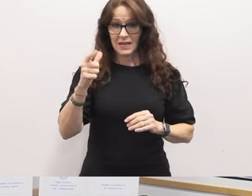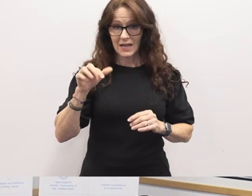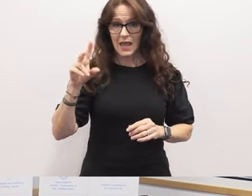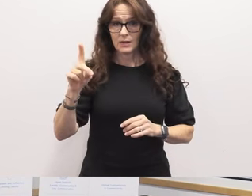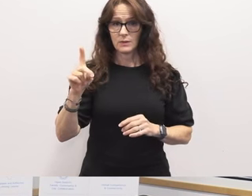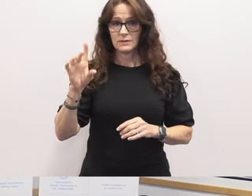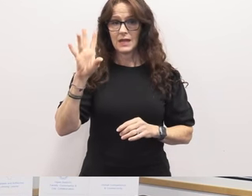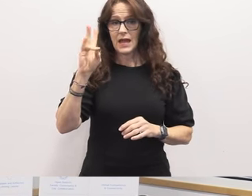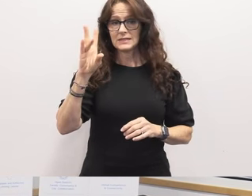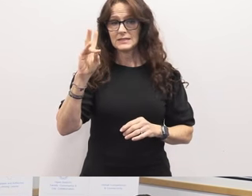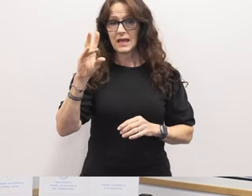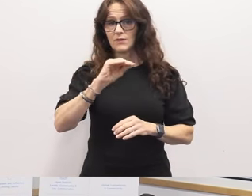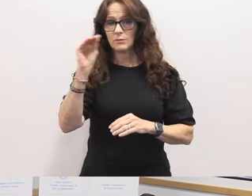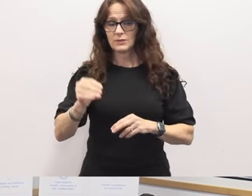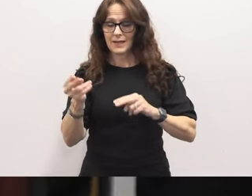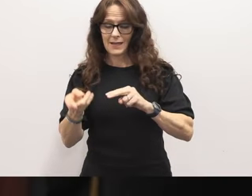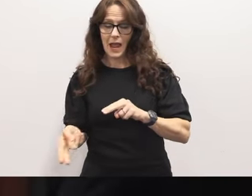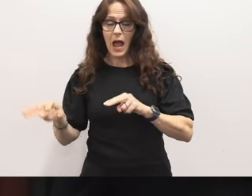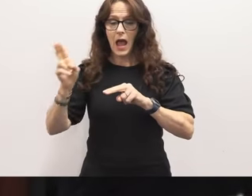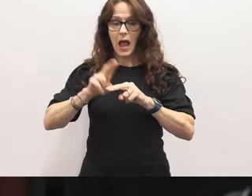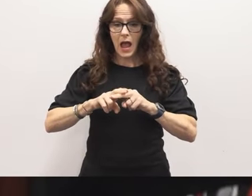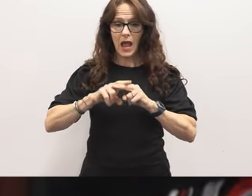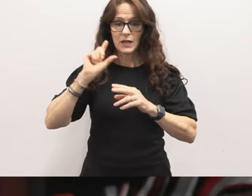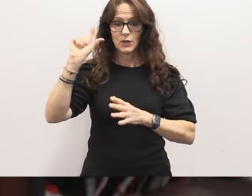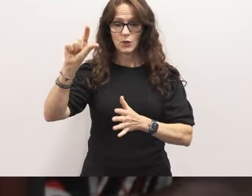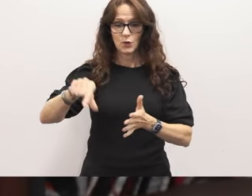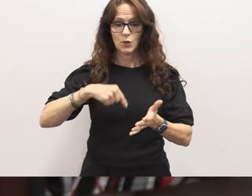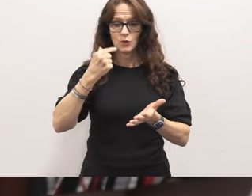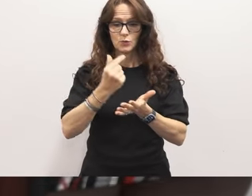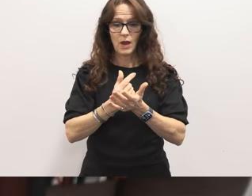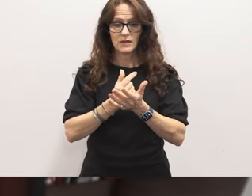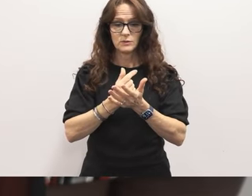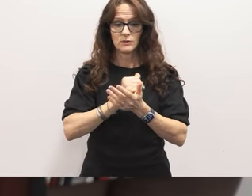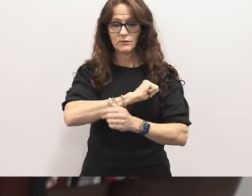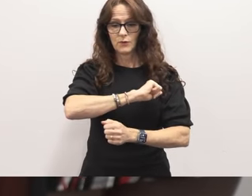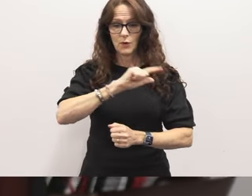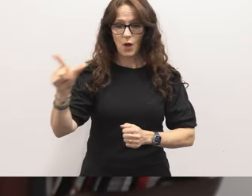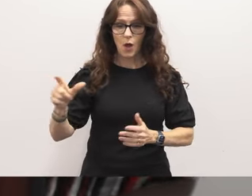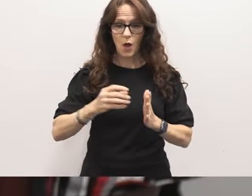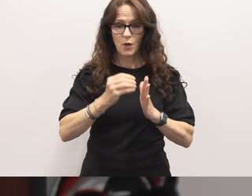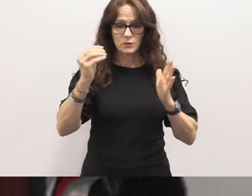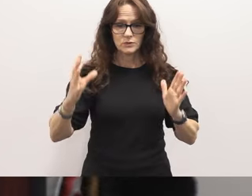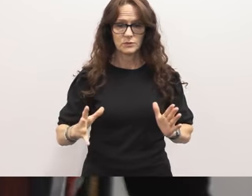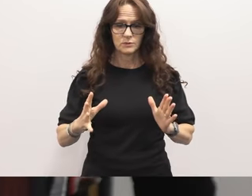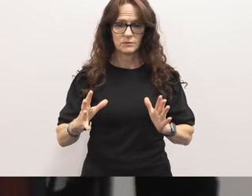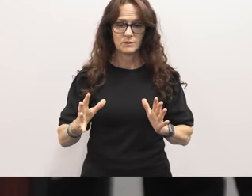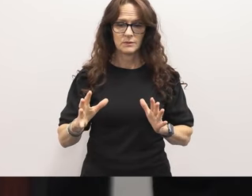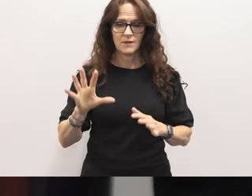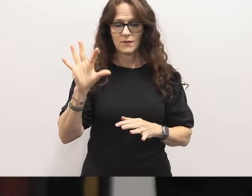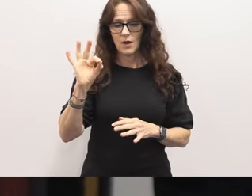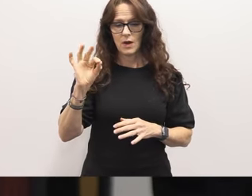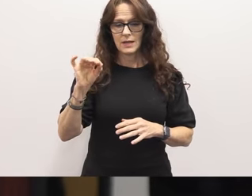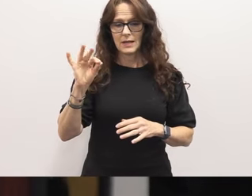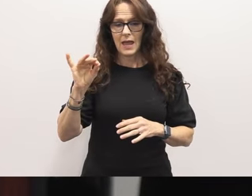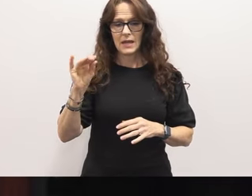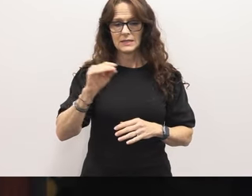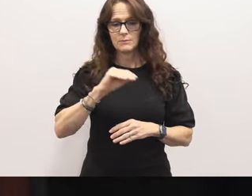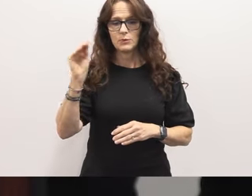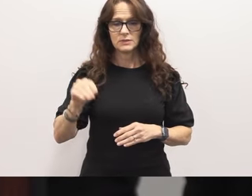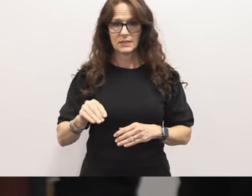So Lakewood achieved a 7% higher graduation rate for all students, which it amounts to overall 90% as well as for Black students,